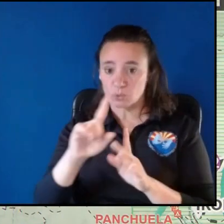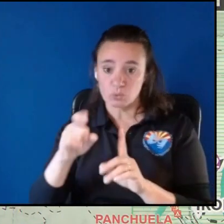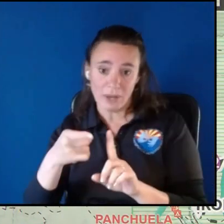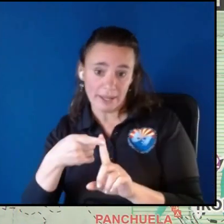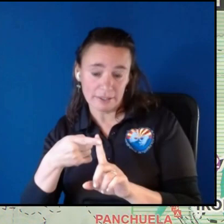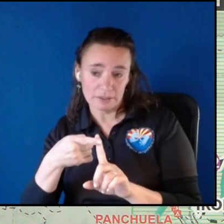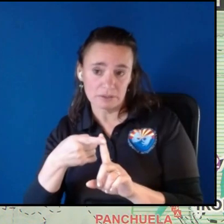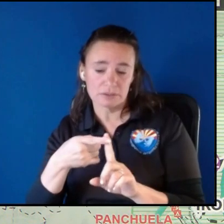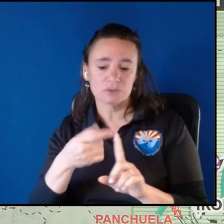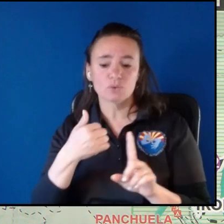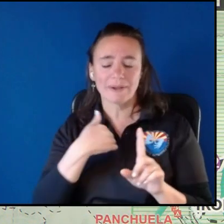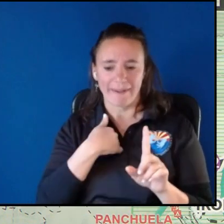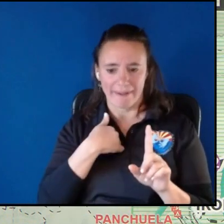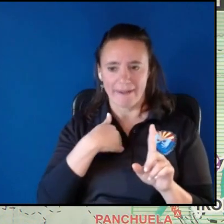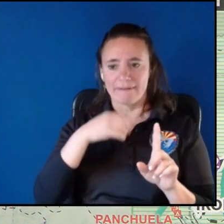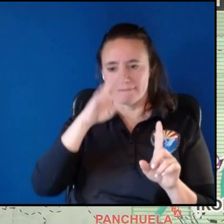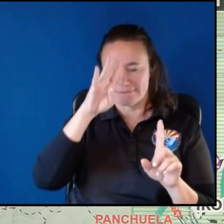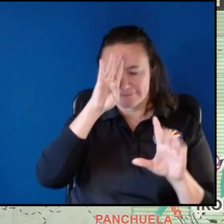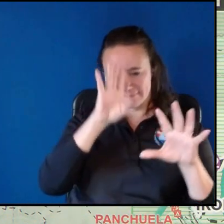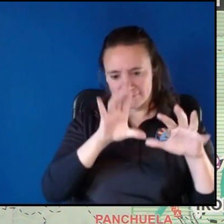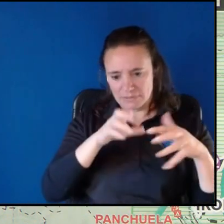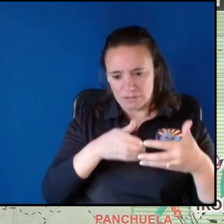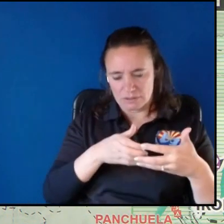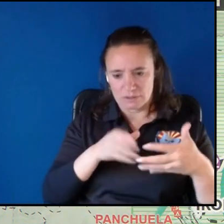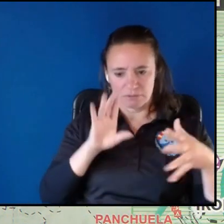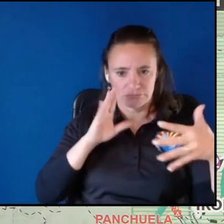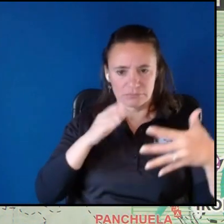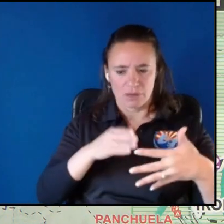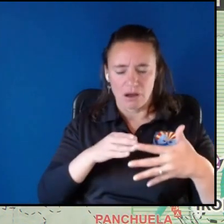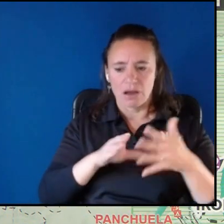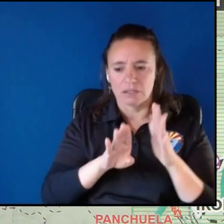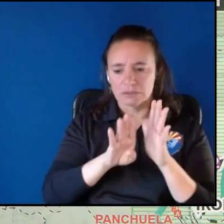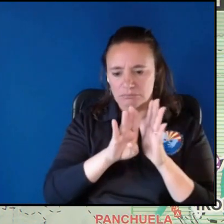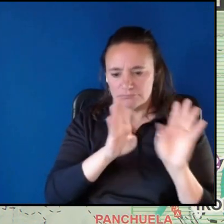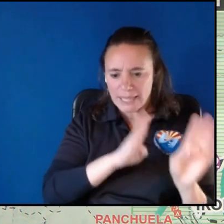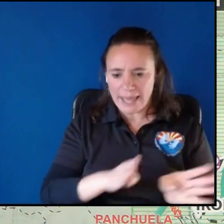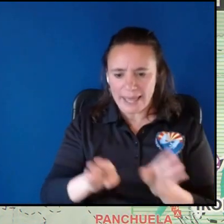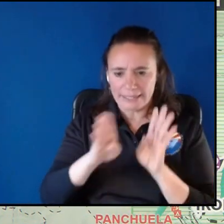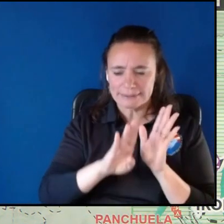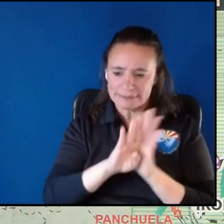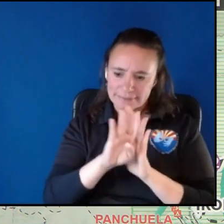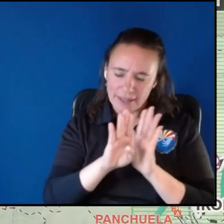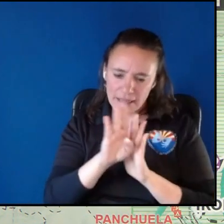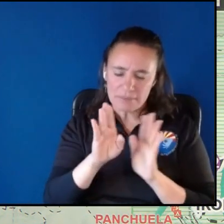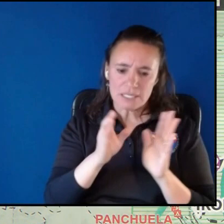predominantly just working on developing that plan, continuing to buff out all the little pieces in it that we